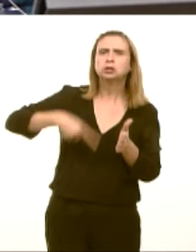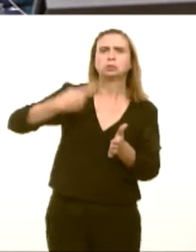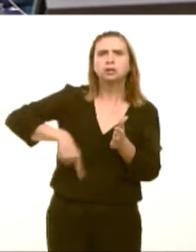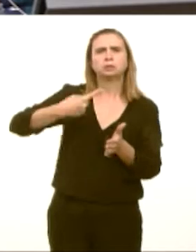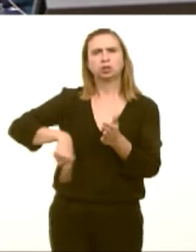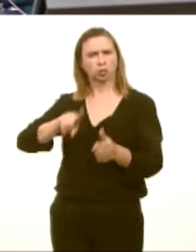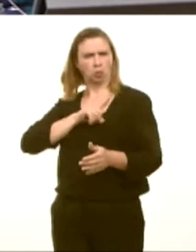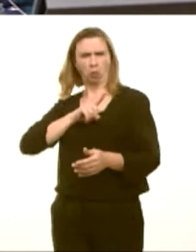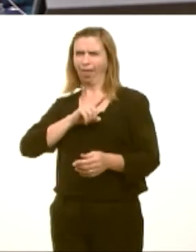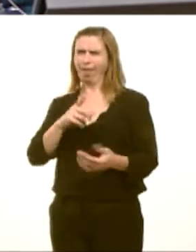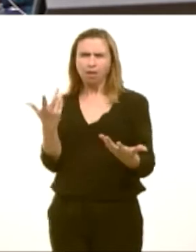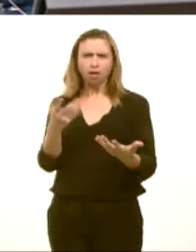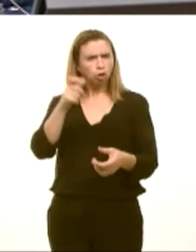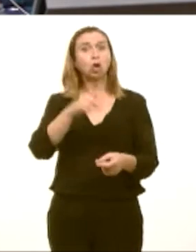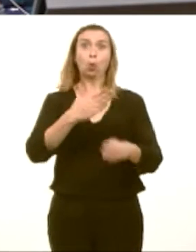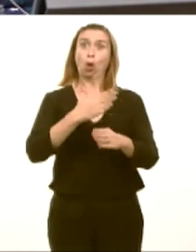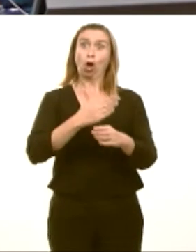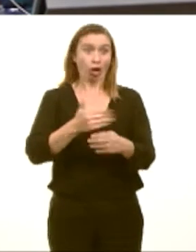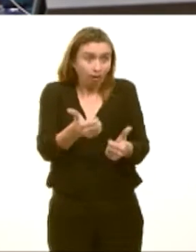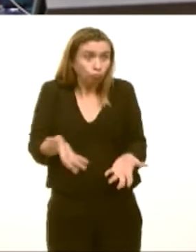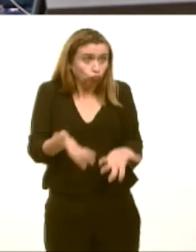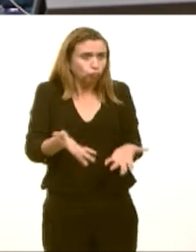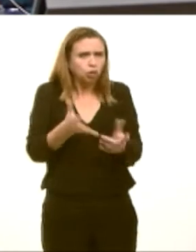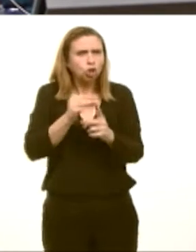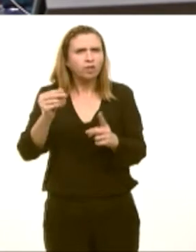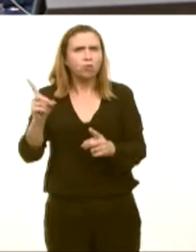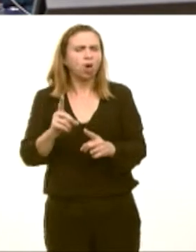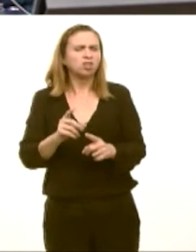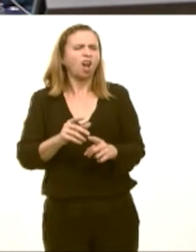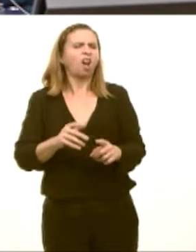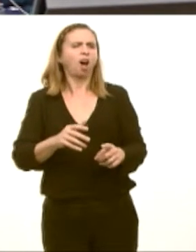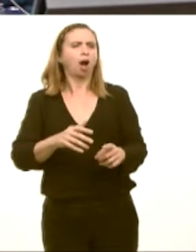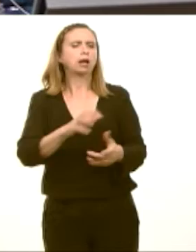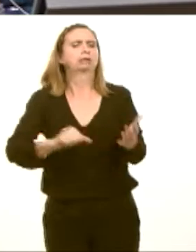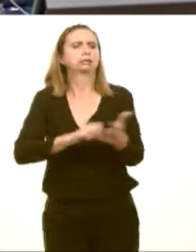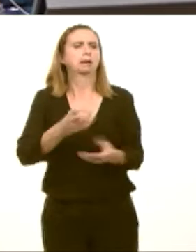Why discourage people from working, as the Tories have done? There are some families who will lose up to £1,000 a year.